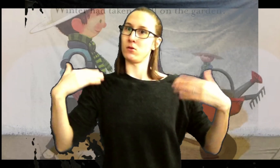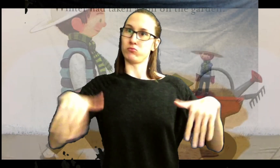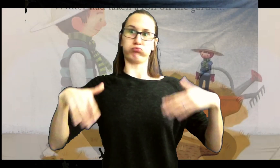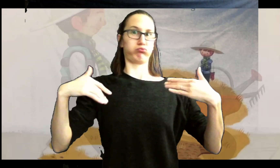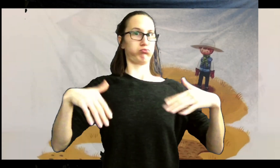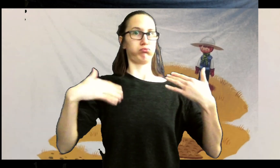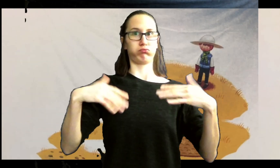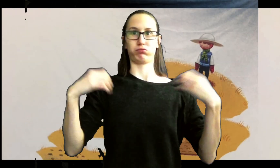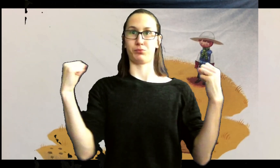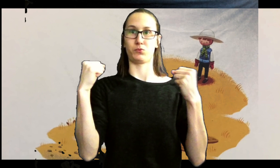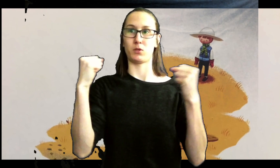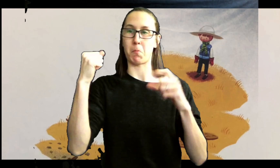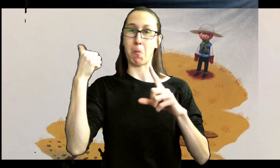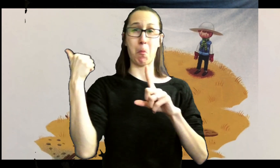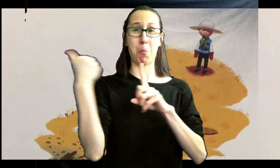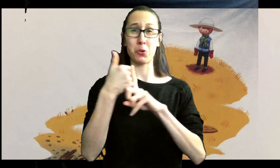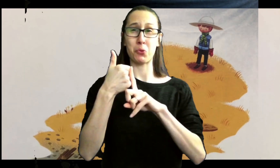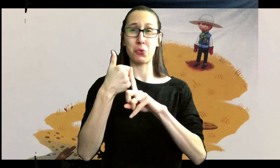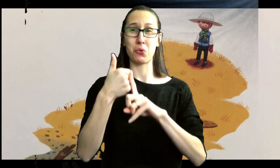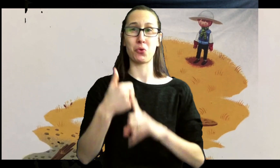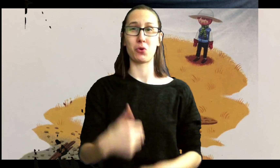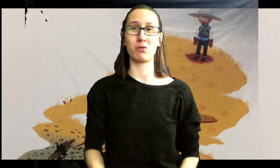Winter had taken a toll on the garden.